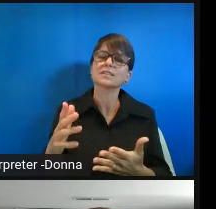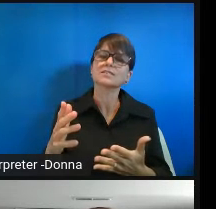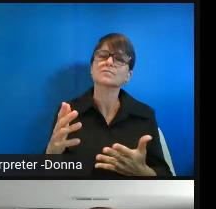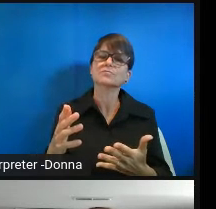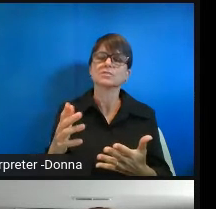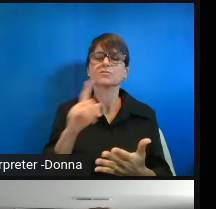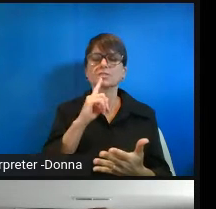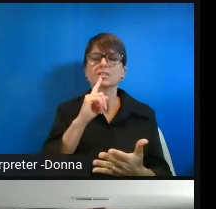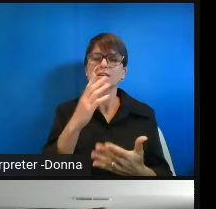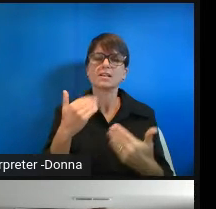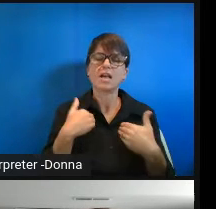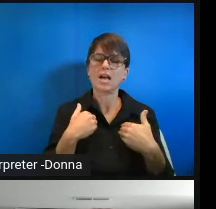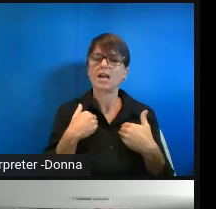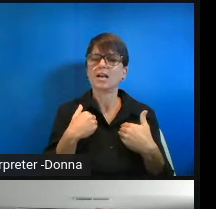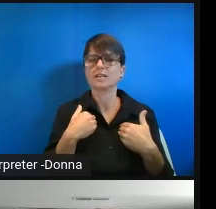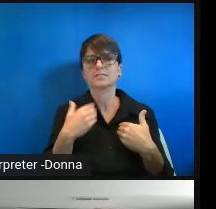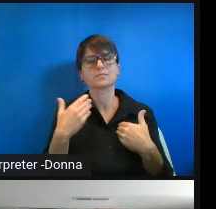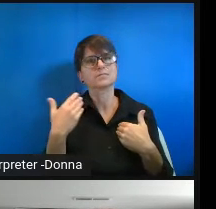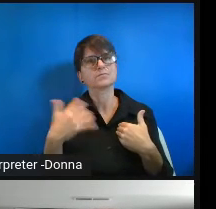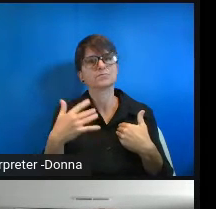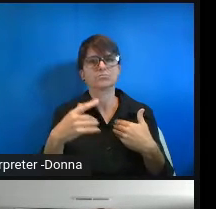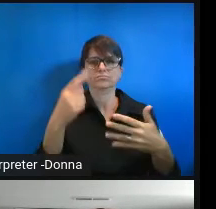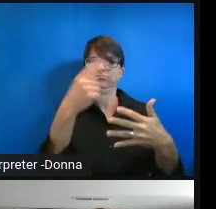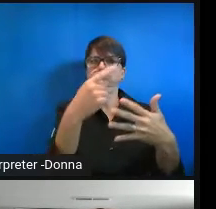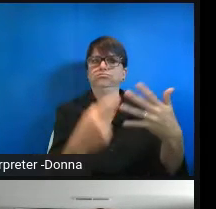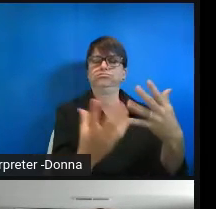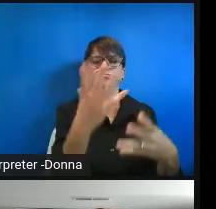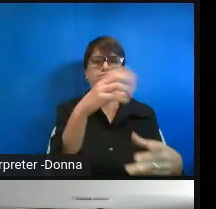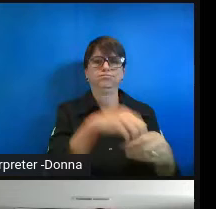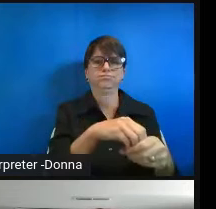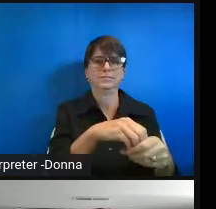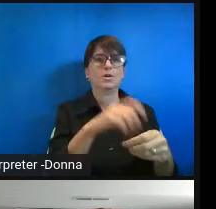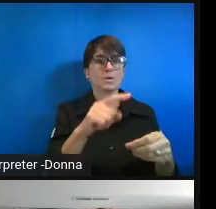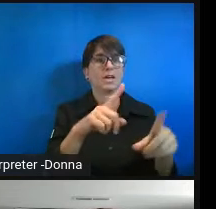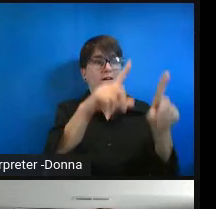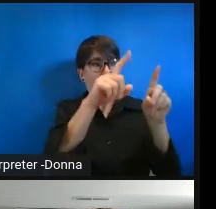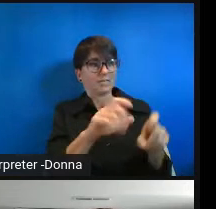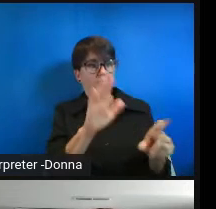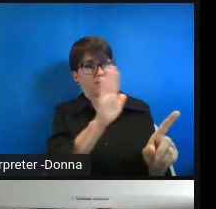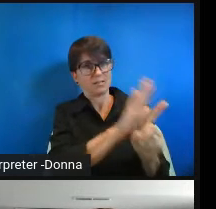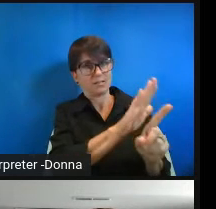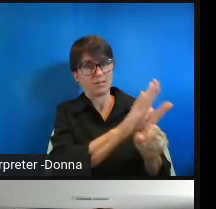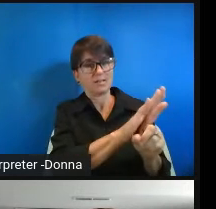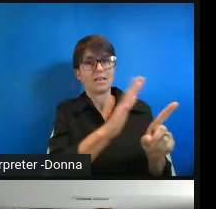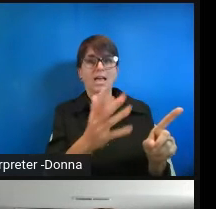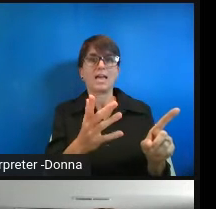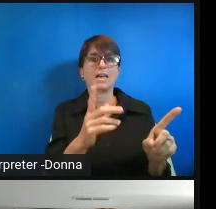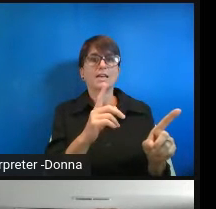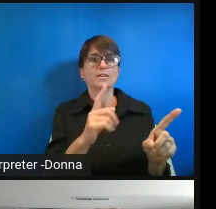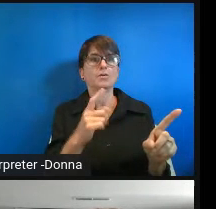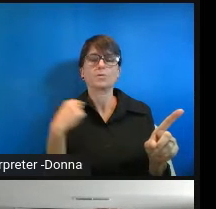Kitty's package has been extensively tested and documented and they're constantly revisiting additional testing